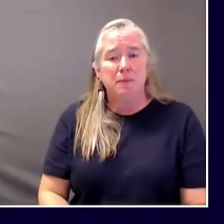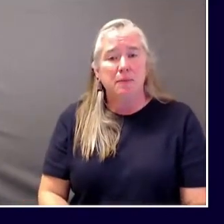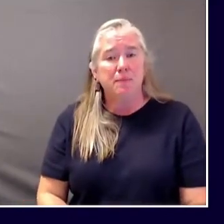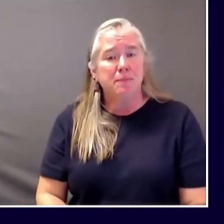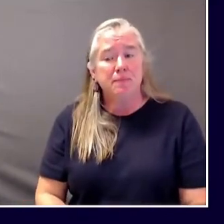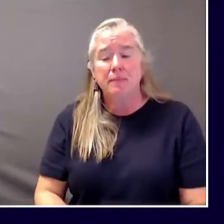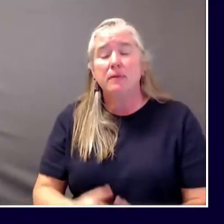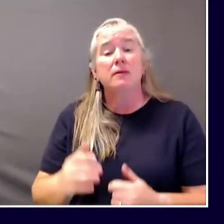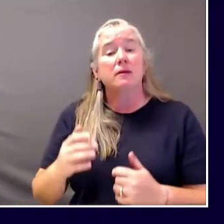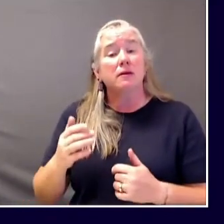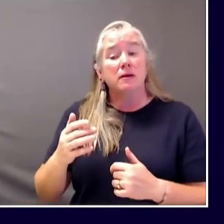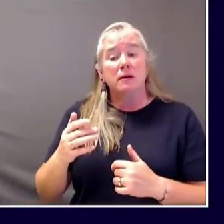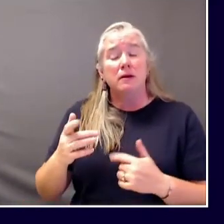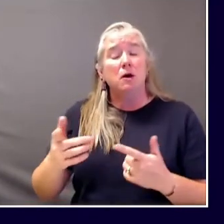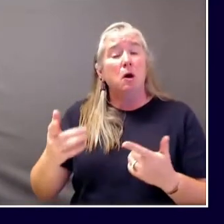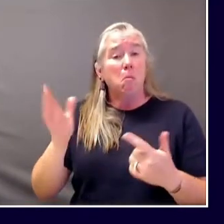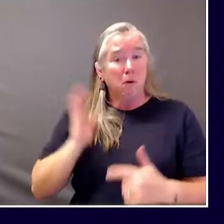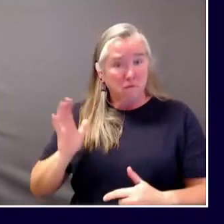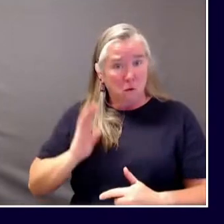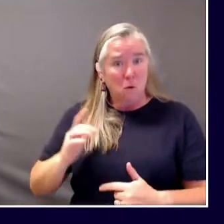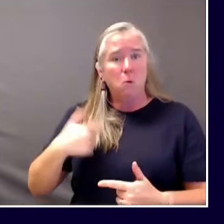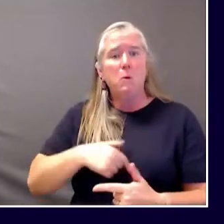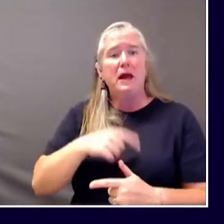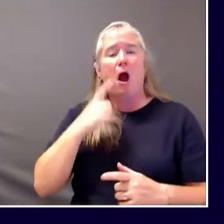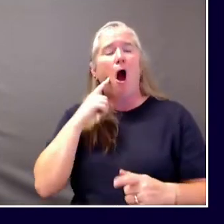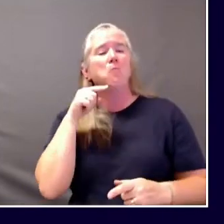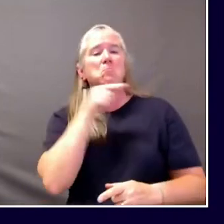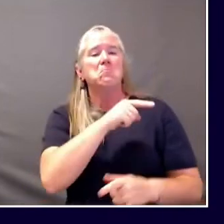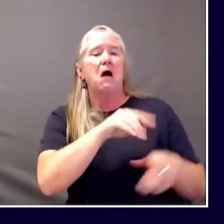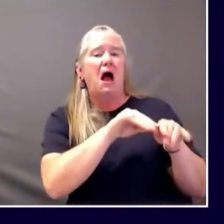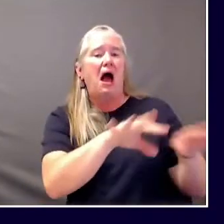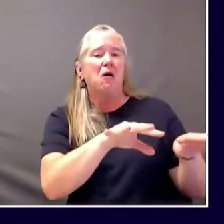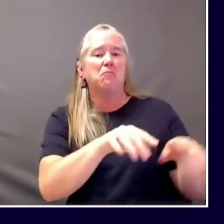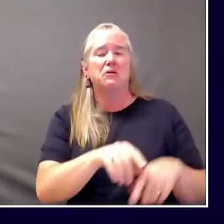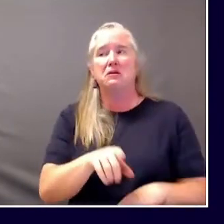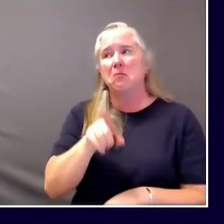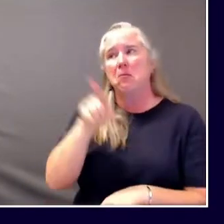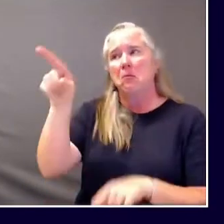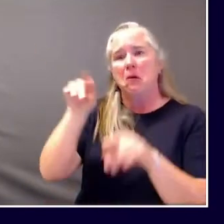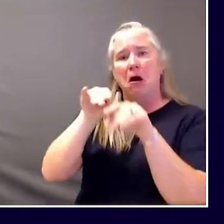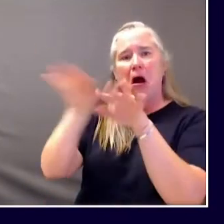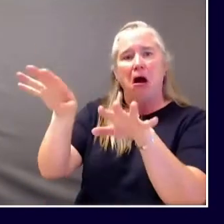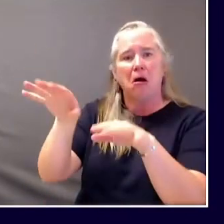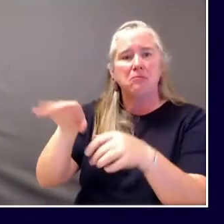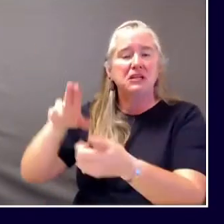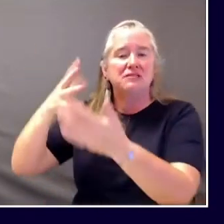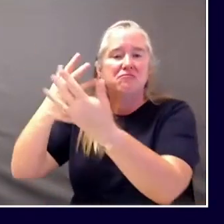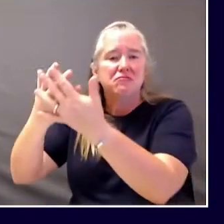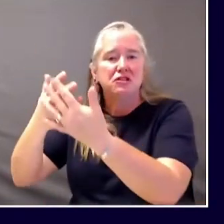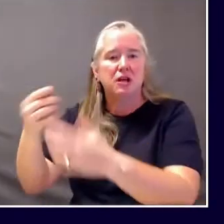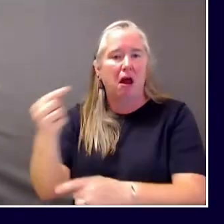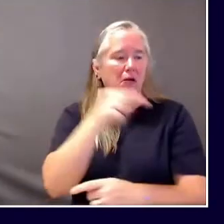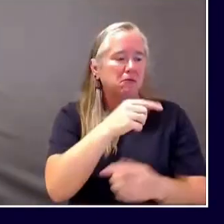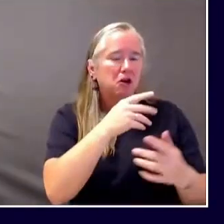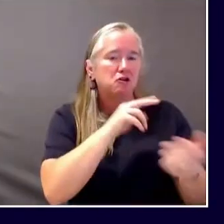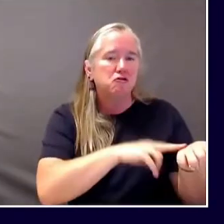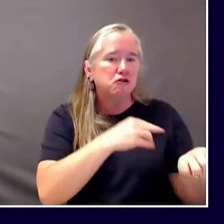outbreaks that we can identify any nursing home in jail a